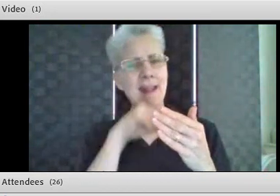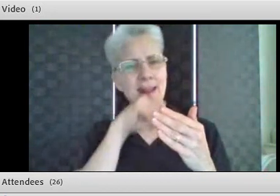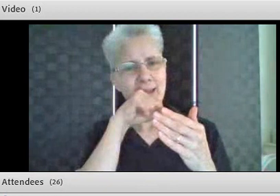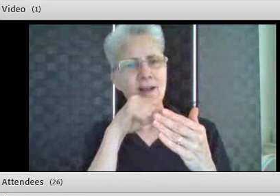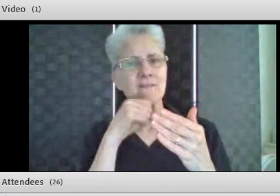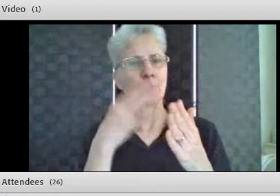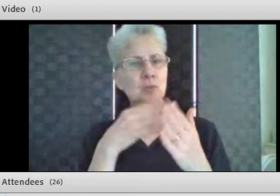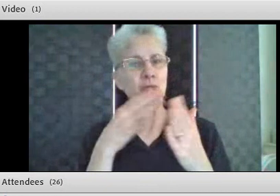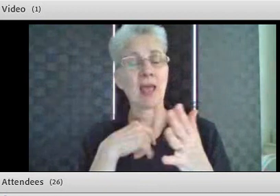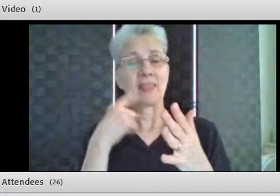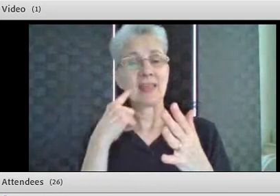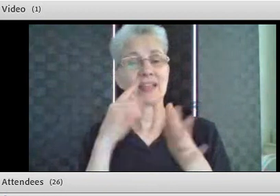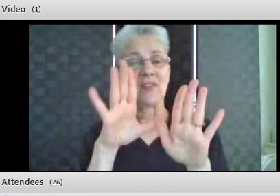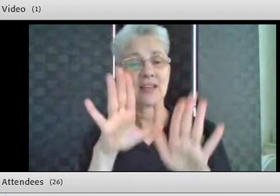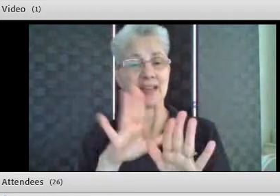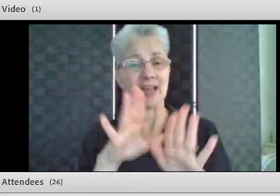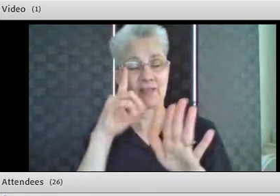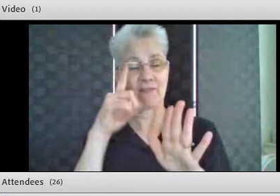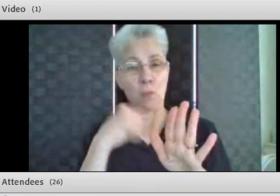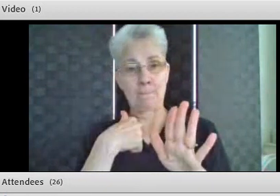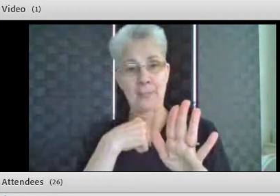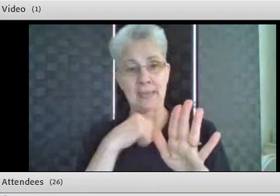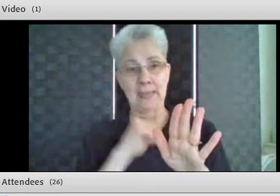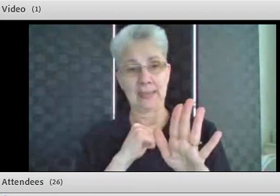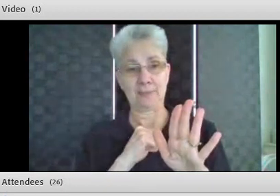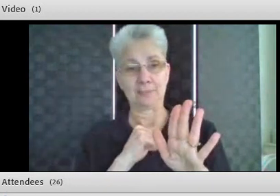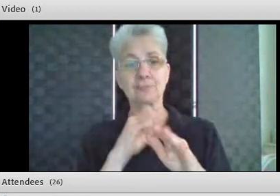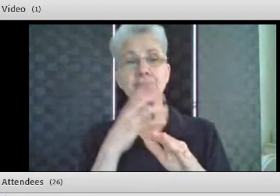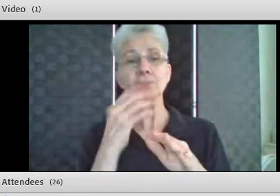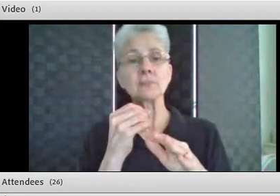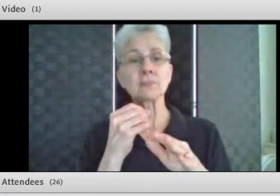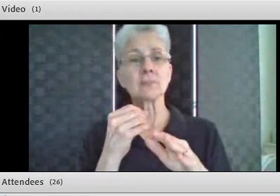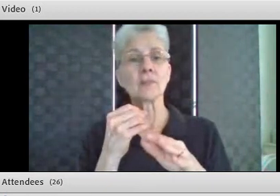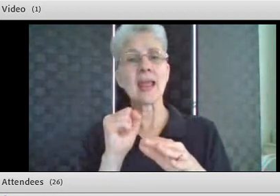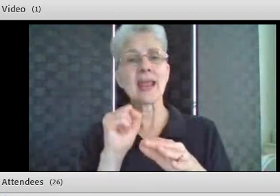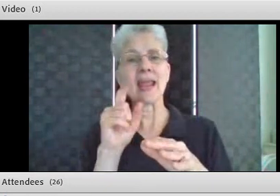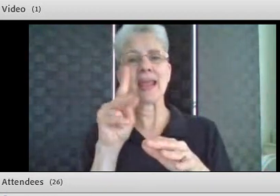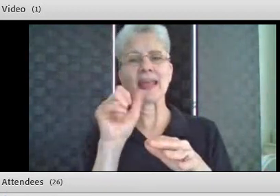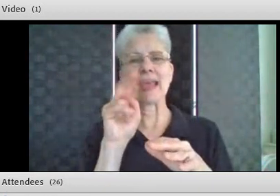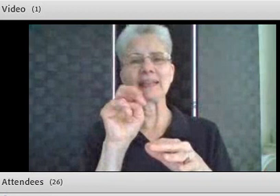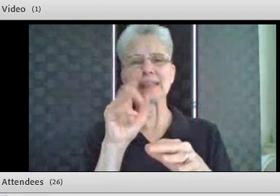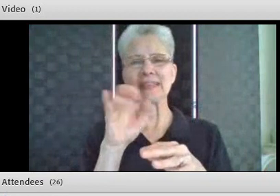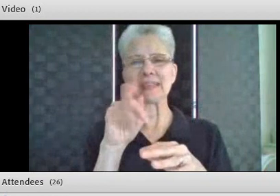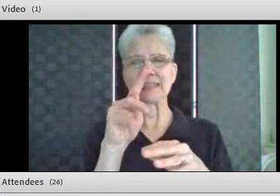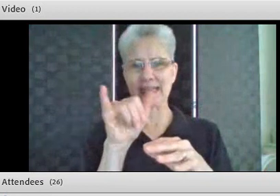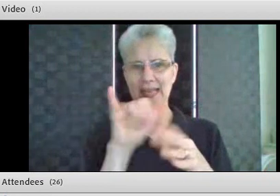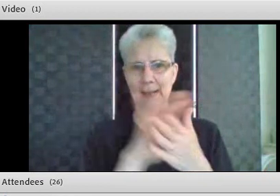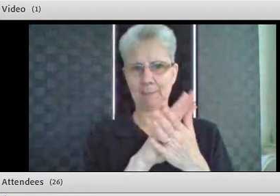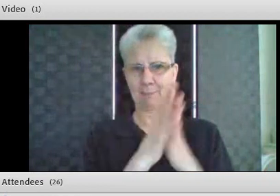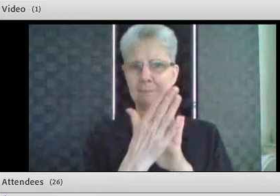and tell me I have a disorder, but as a musician, I love it.